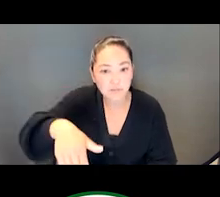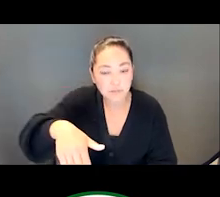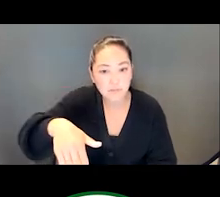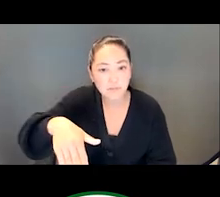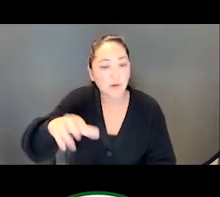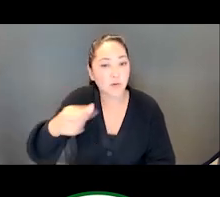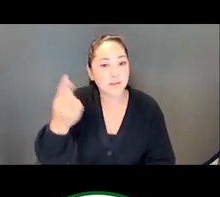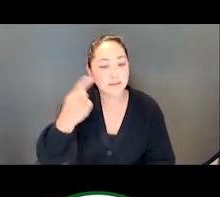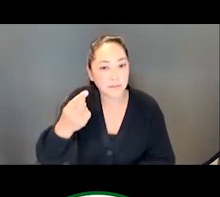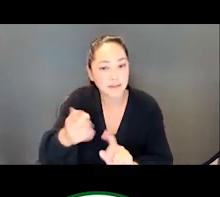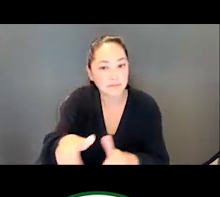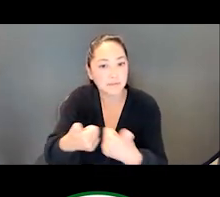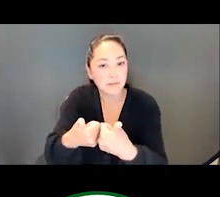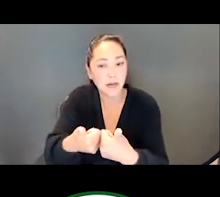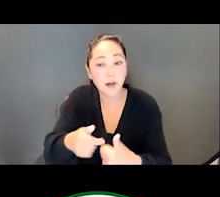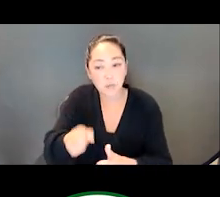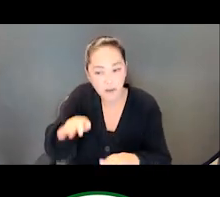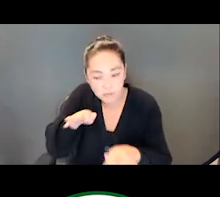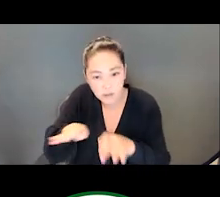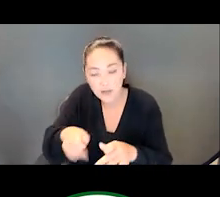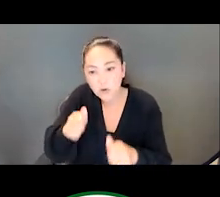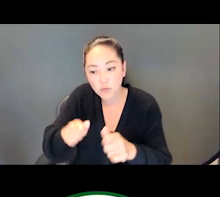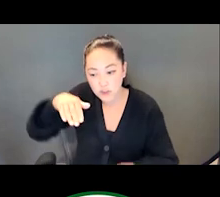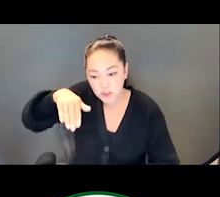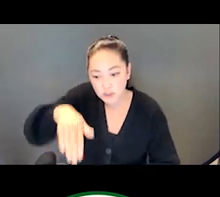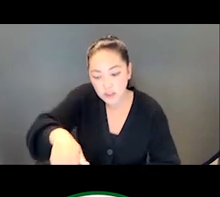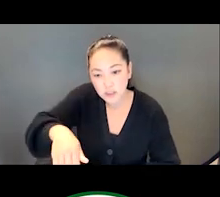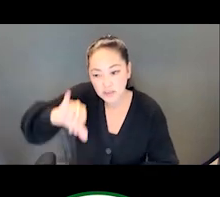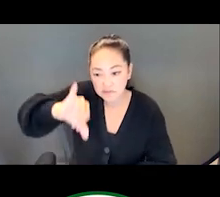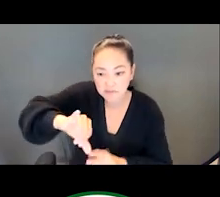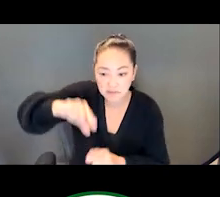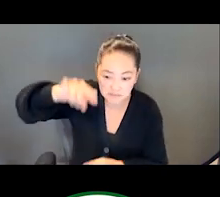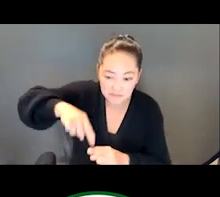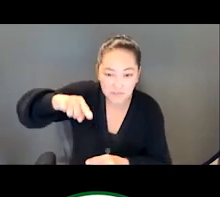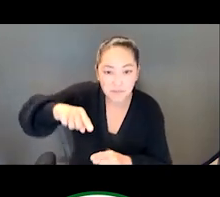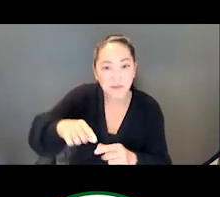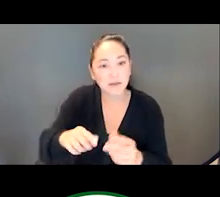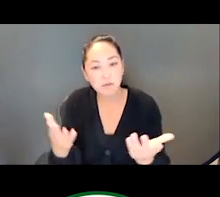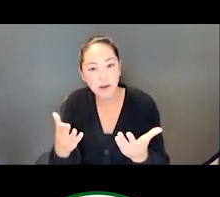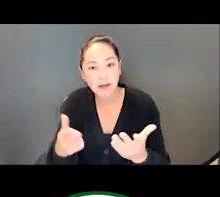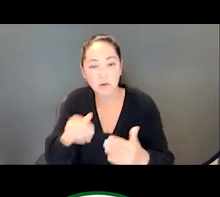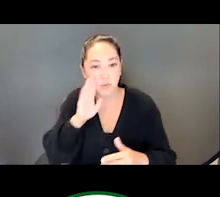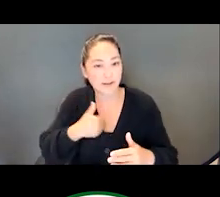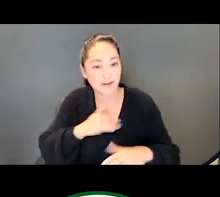Before a decision has to be made so that we also let them know where the drop off points are so they can avoid those places.